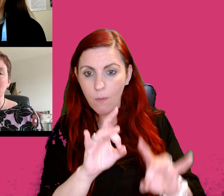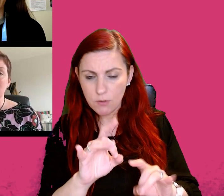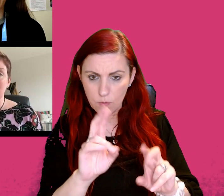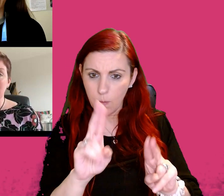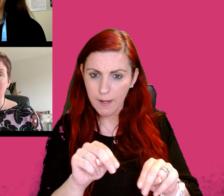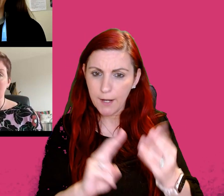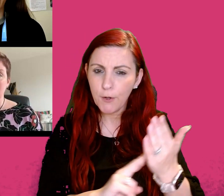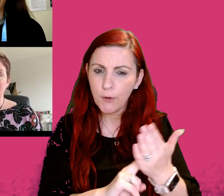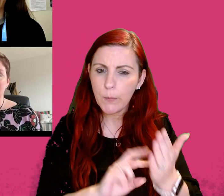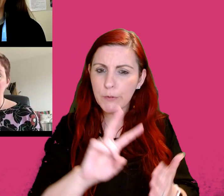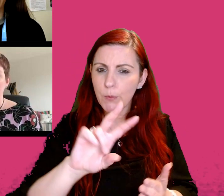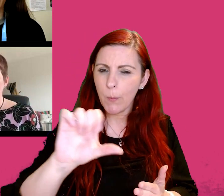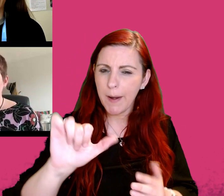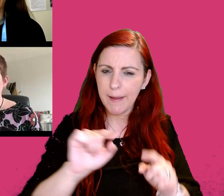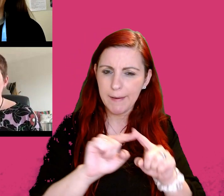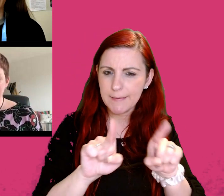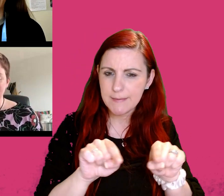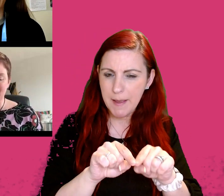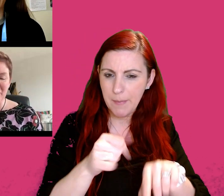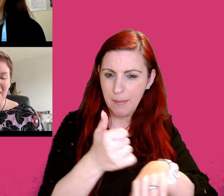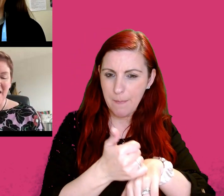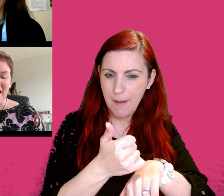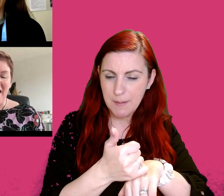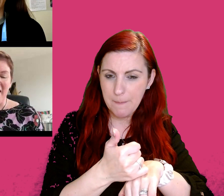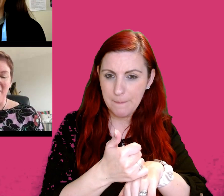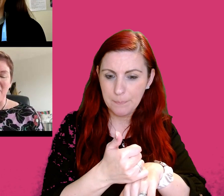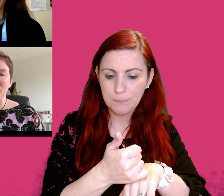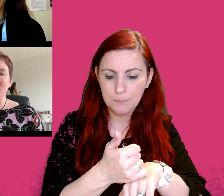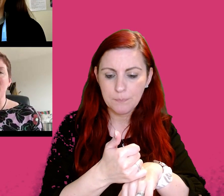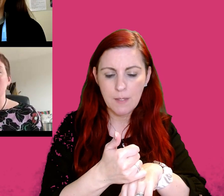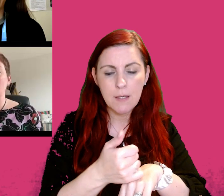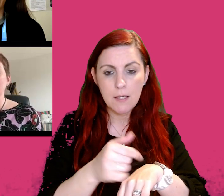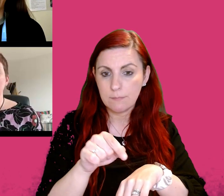the Q&A tab you'll see it hopefully at the top of your screen um and you can type a question